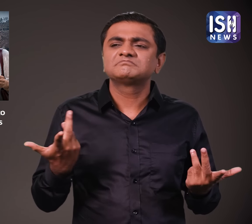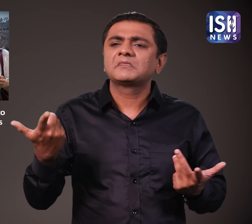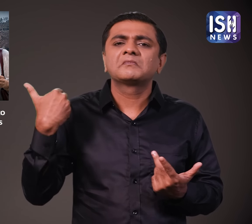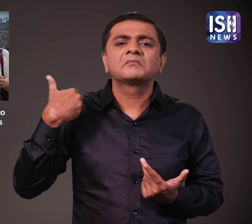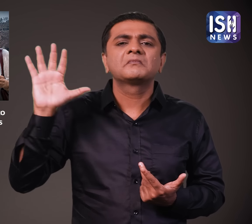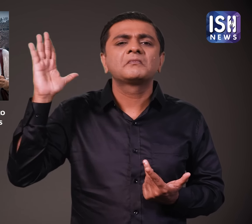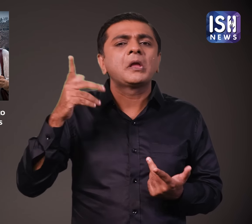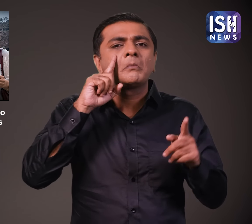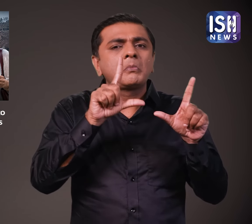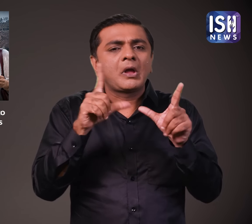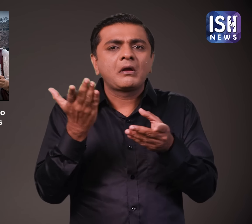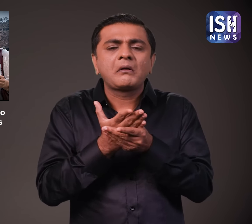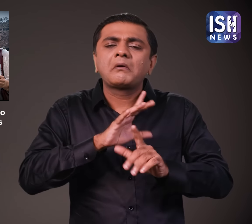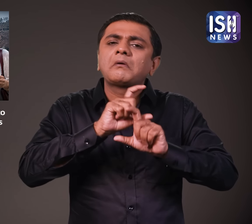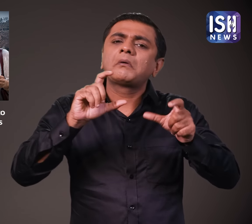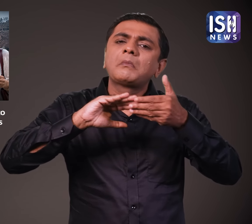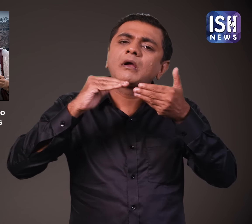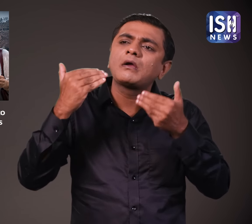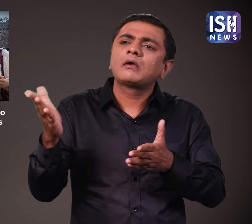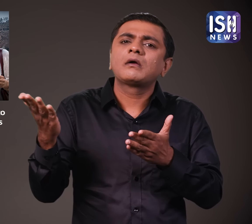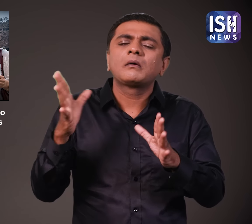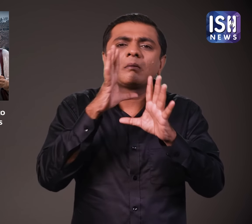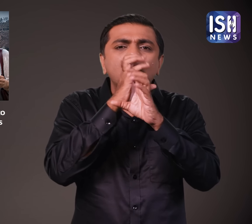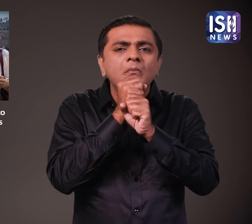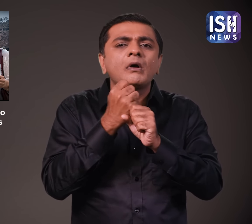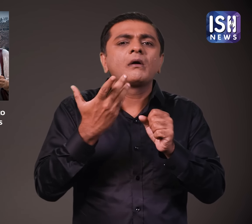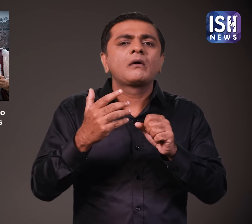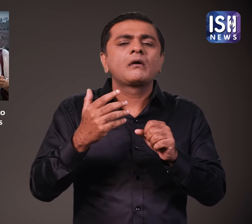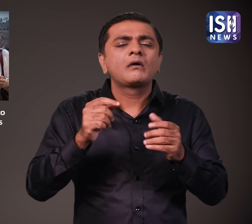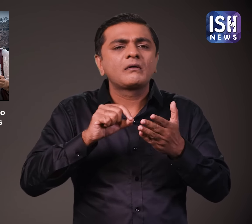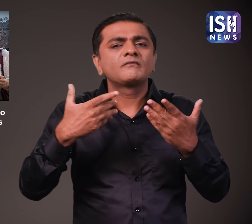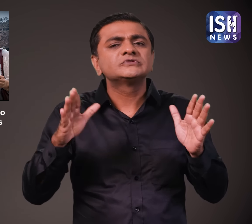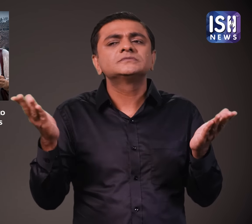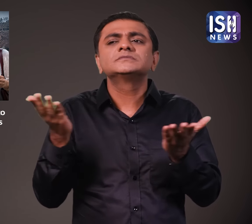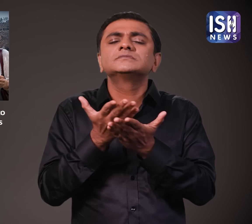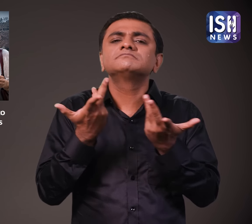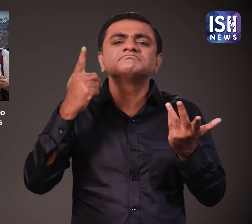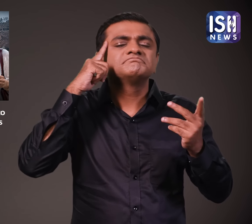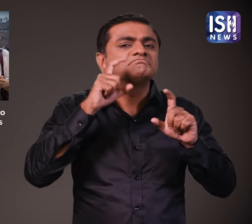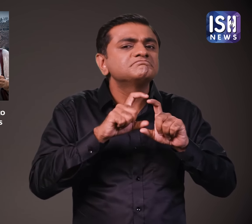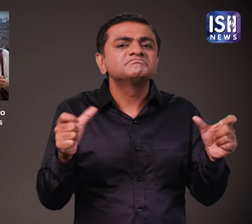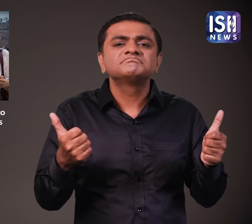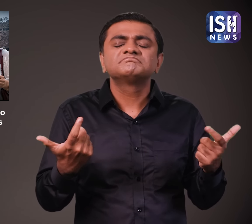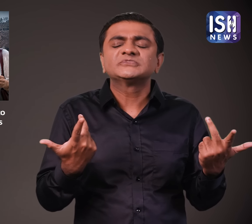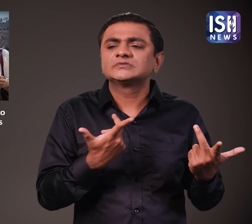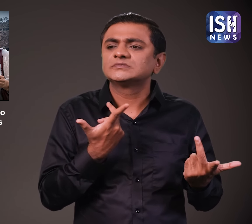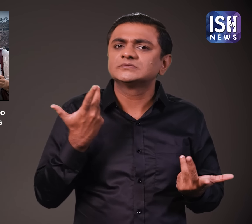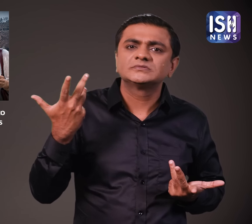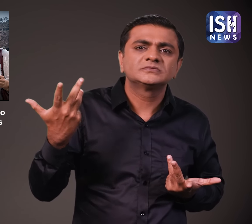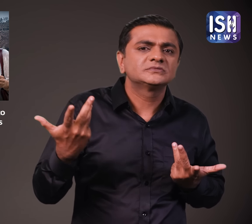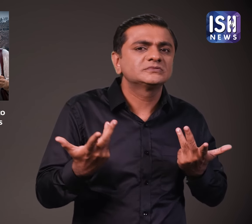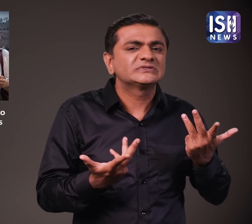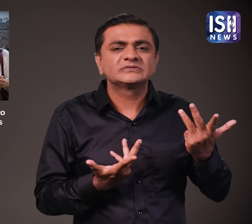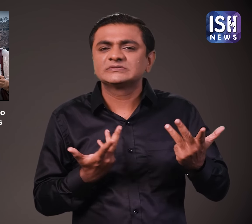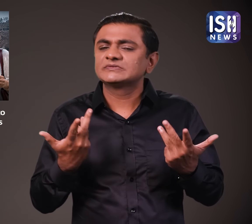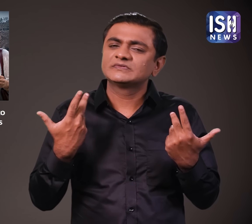The documents revealed that Shreya was his legal wife and the father was unaware that the two had secretly married in court.